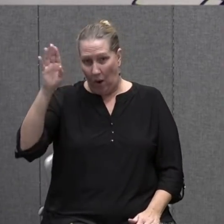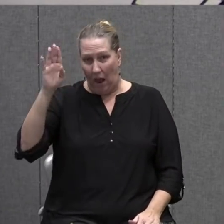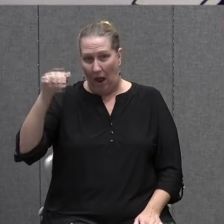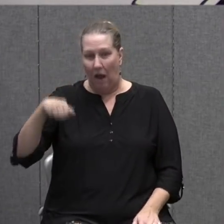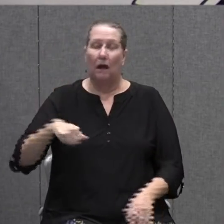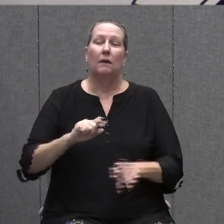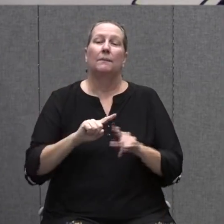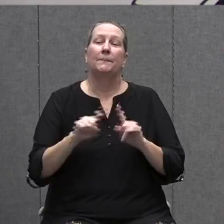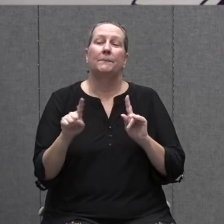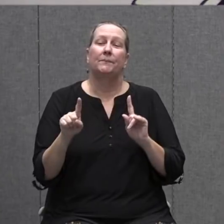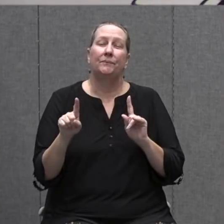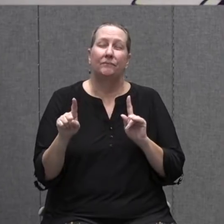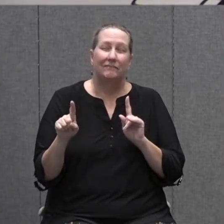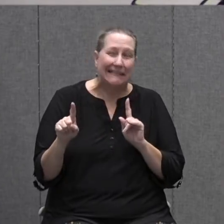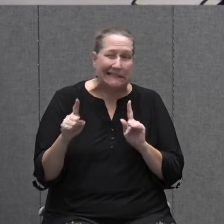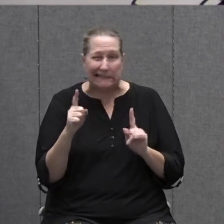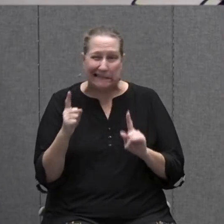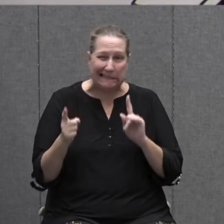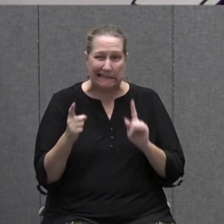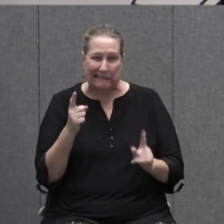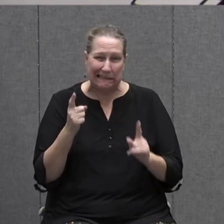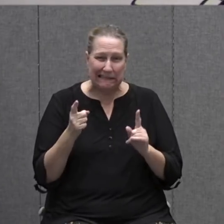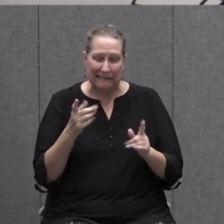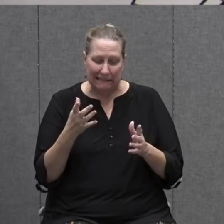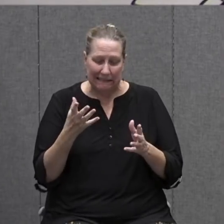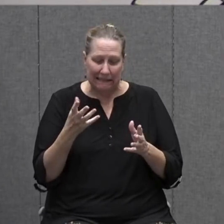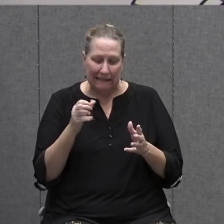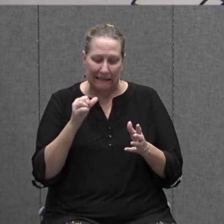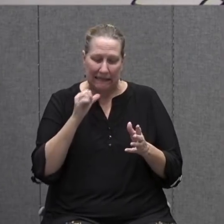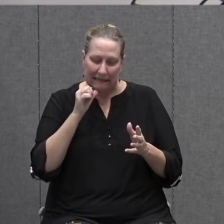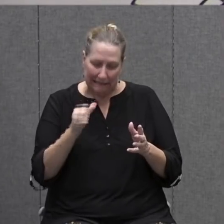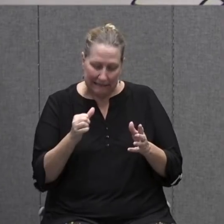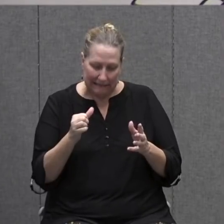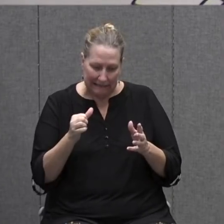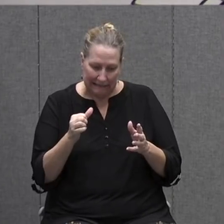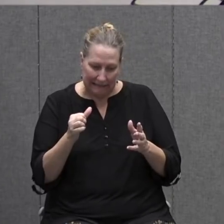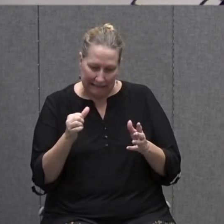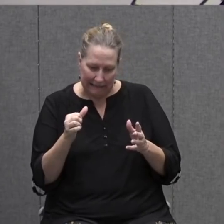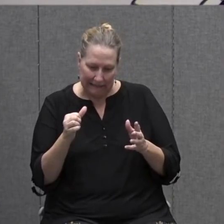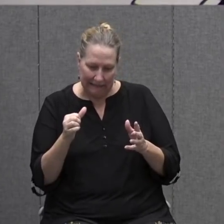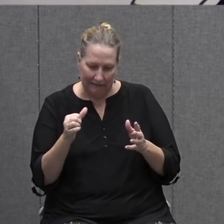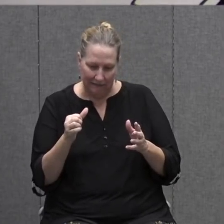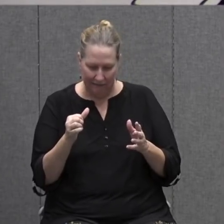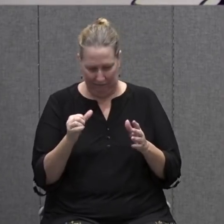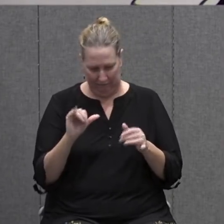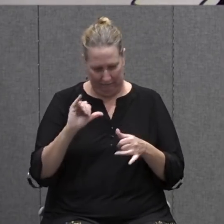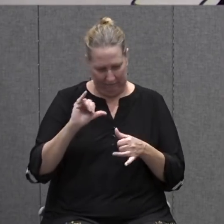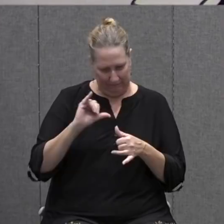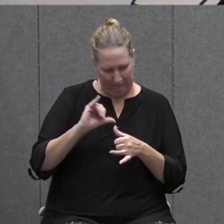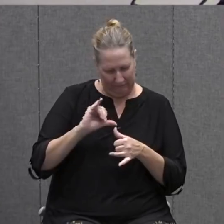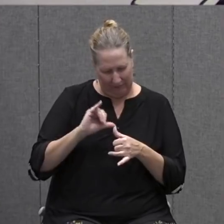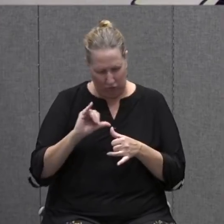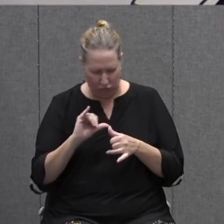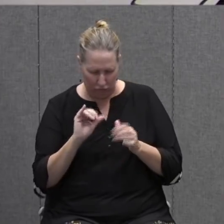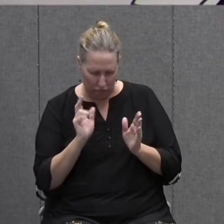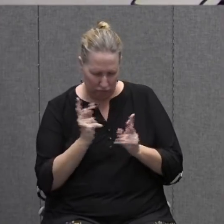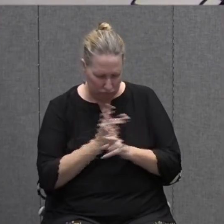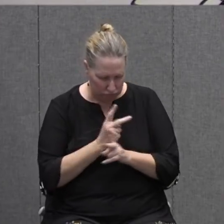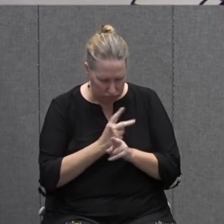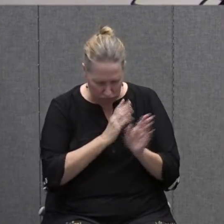that represented an A or looked like an A I had to use more squares there. Again, I tried to draw a happy face, well a face,